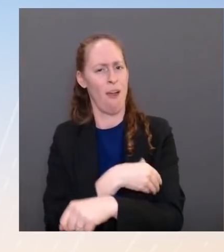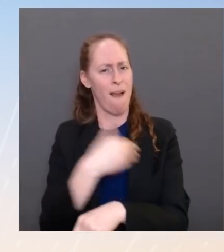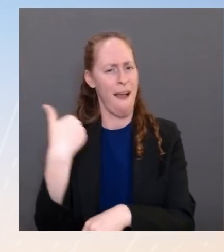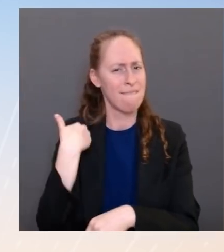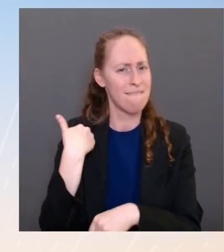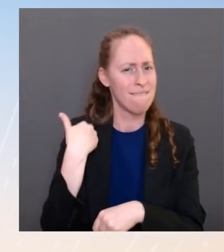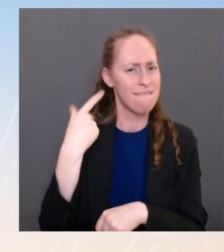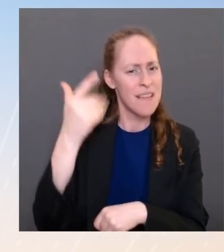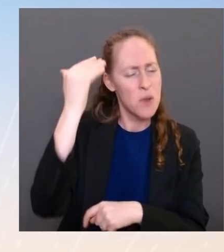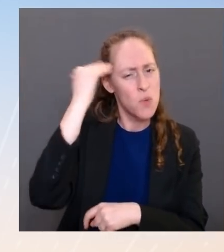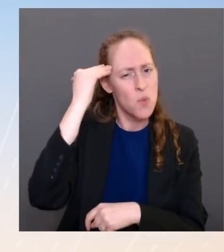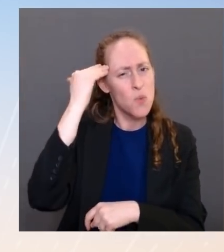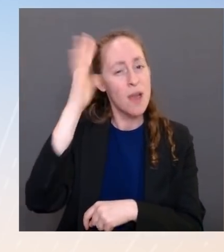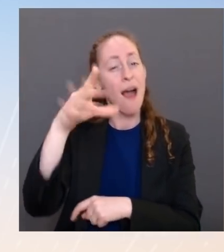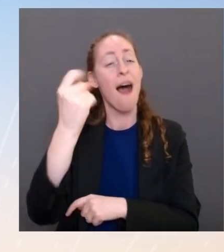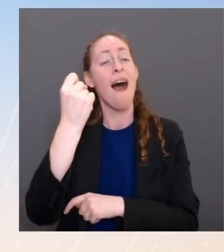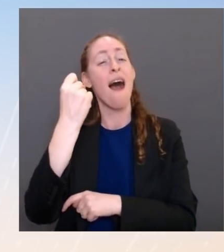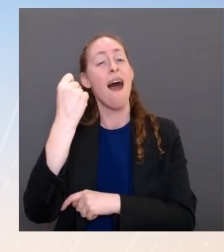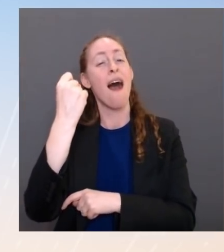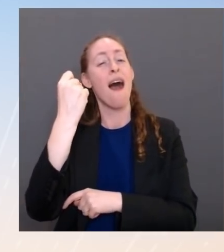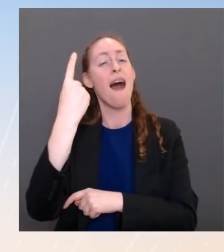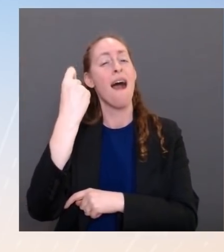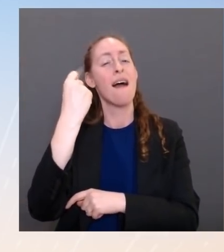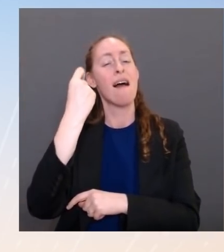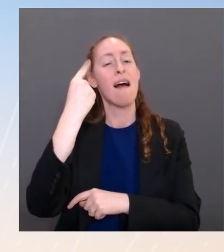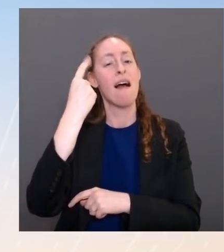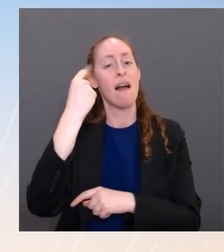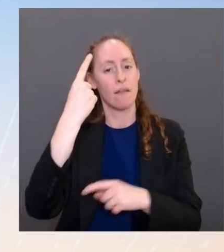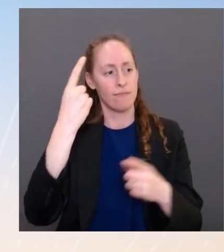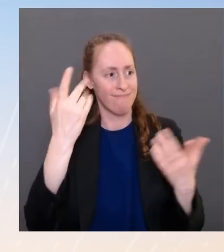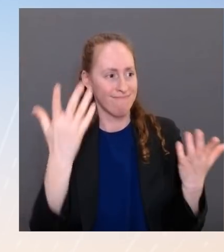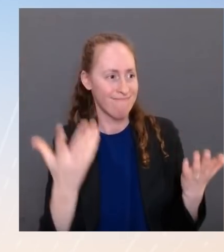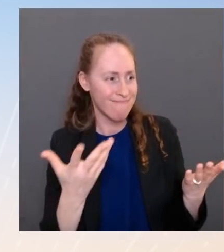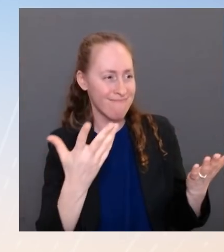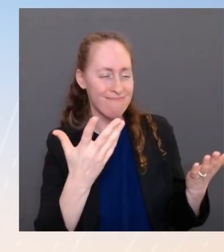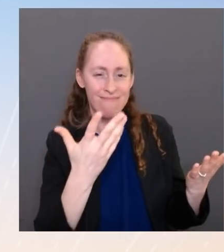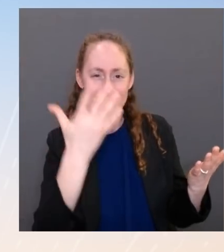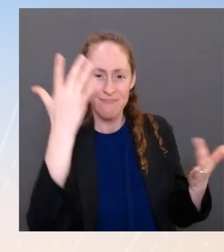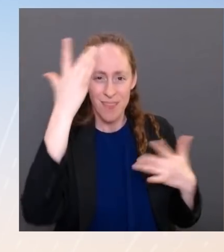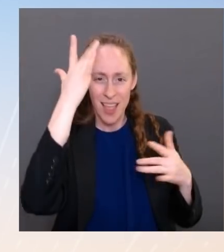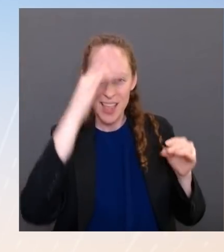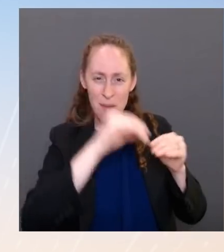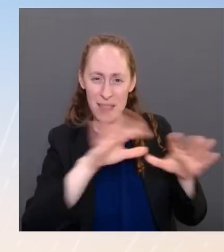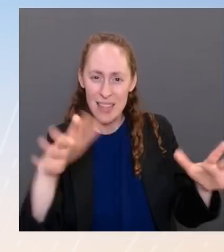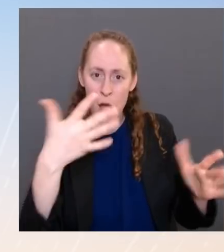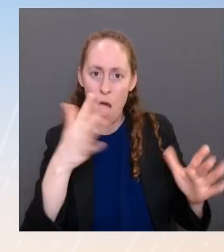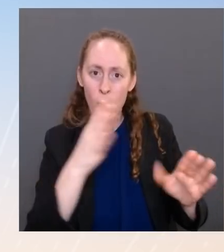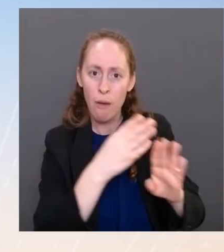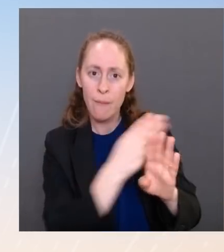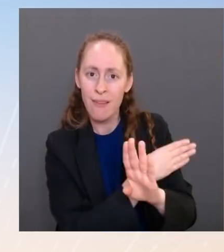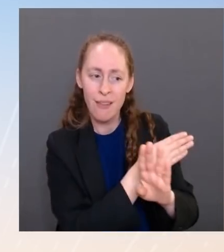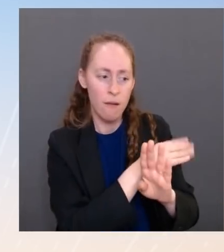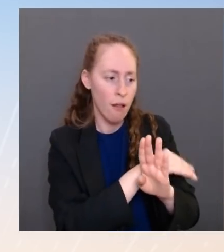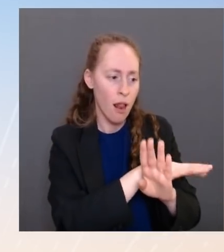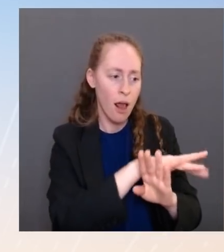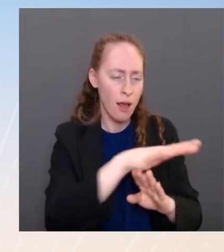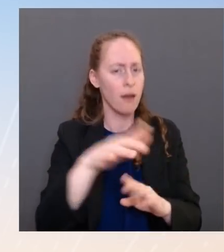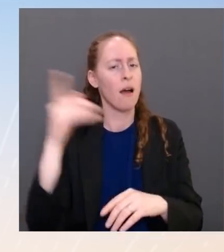which has been front and center for his agenda, we know, and every economist will tell you this -- has been the major driver of inflation over the past year-plus